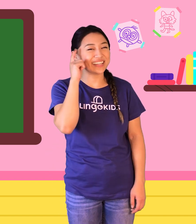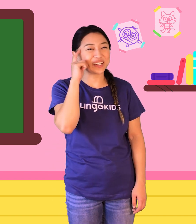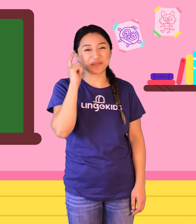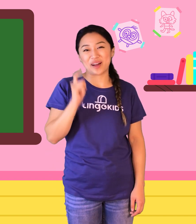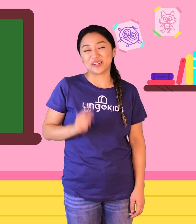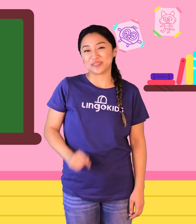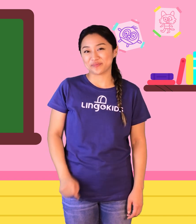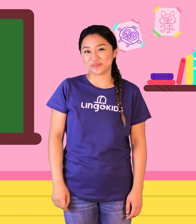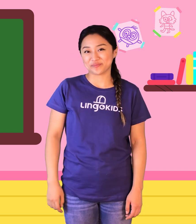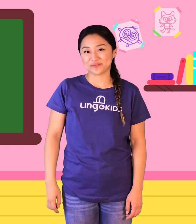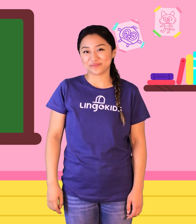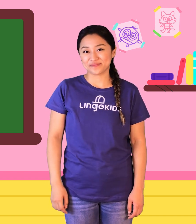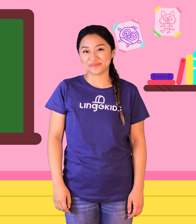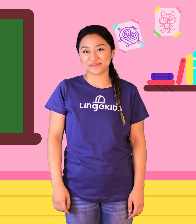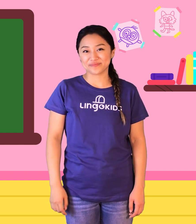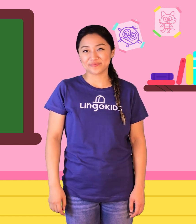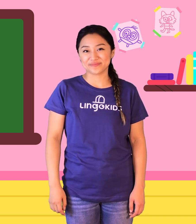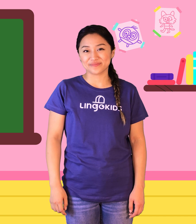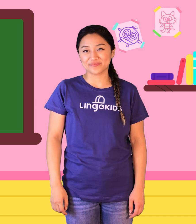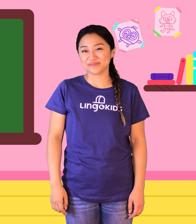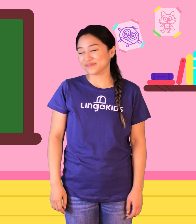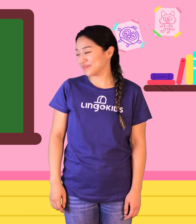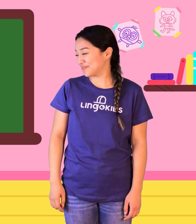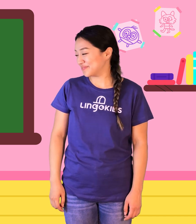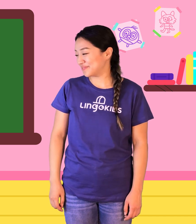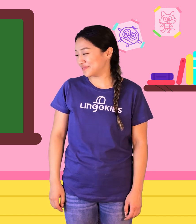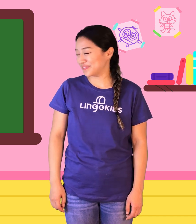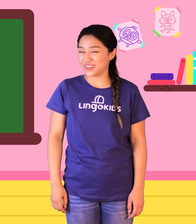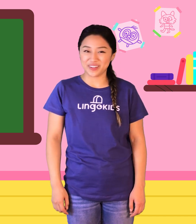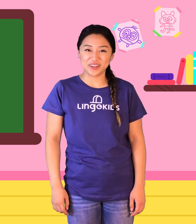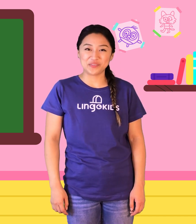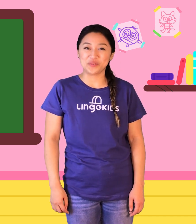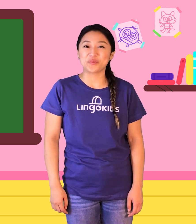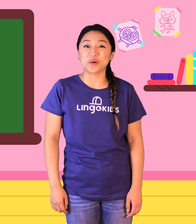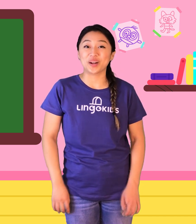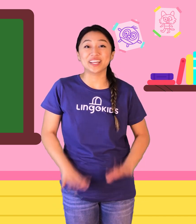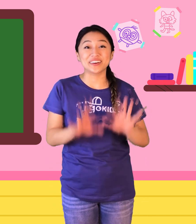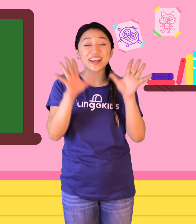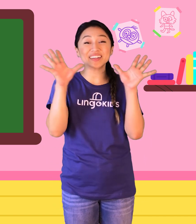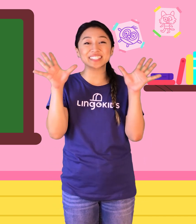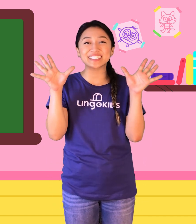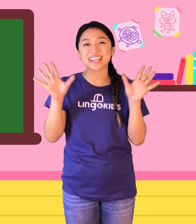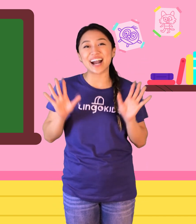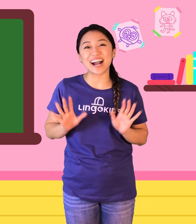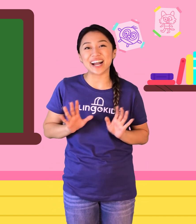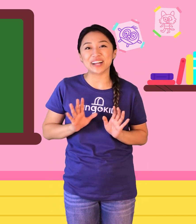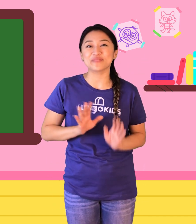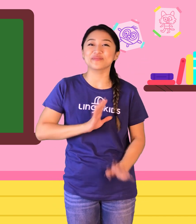Think about it. See you next time. For more Curiosity Time.